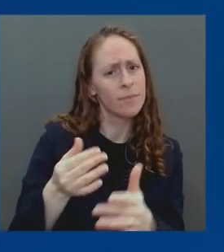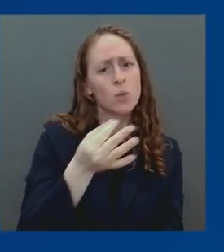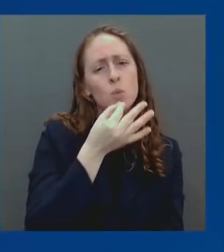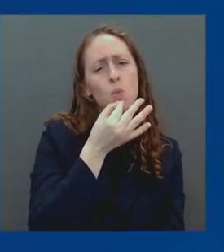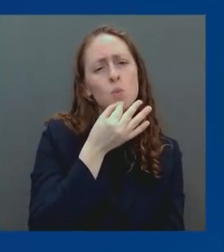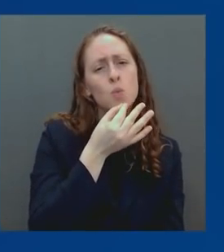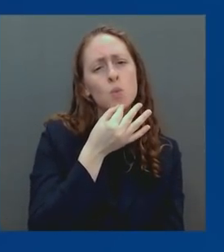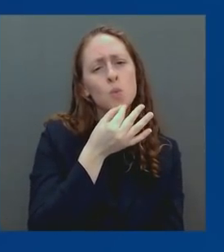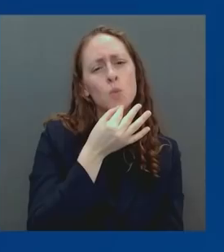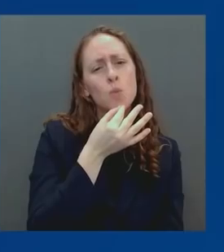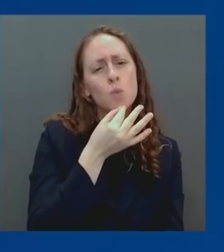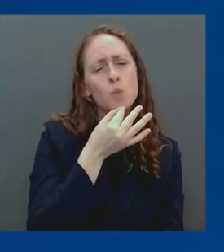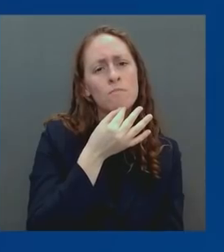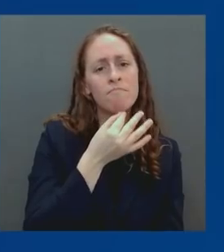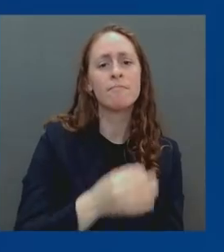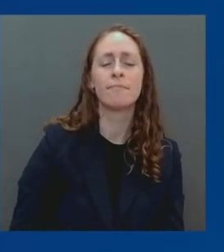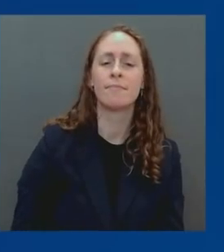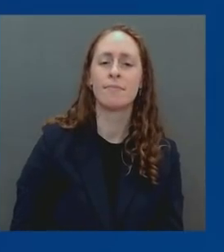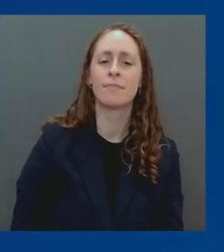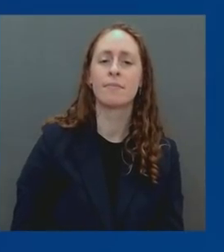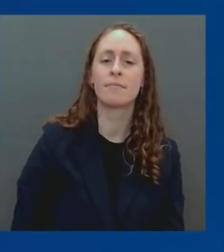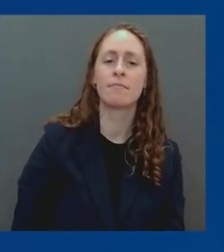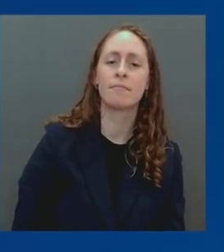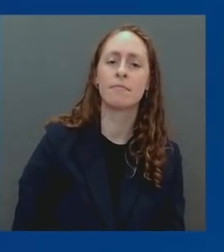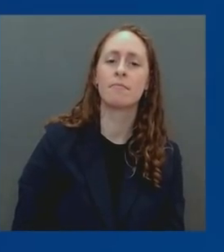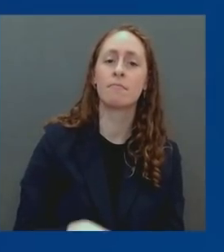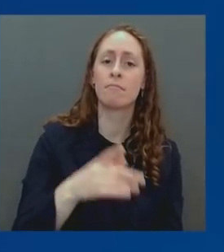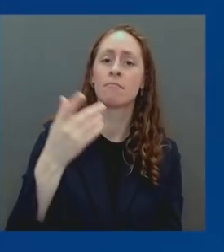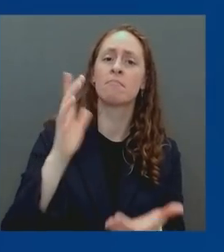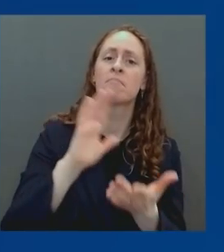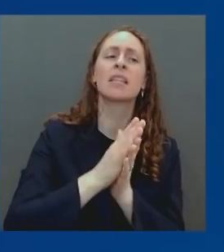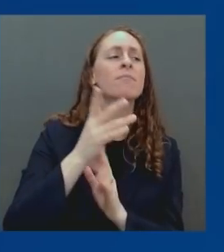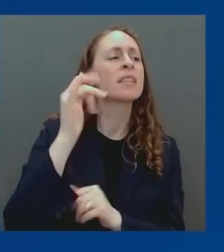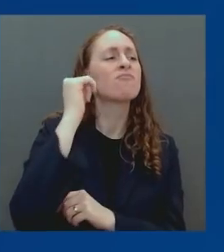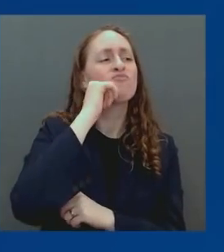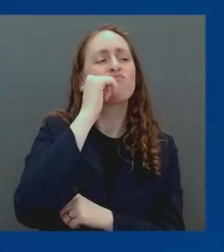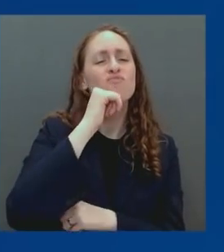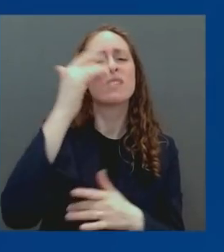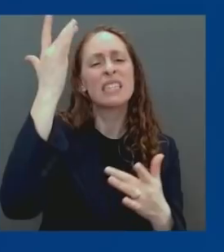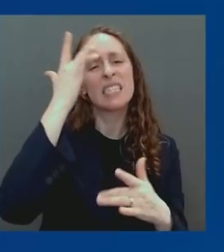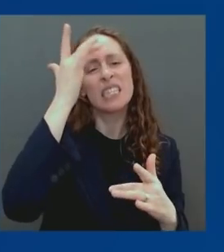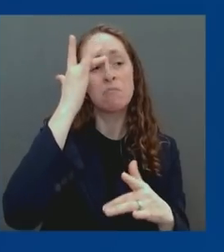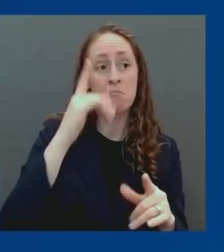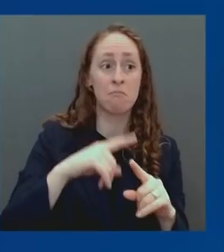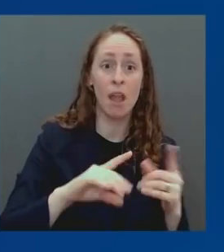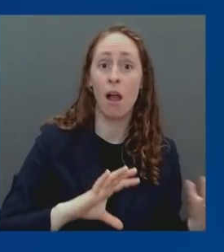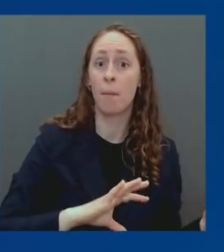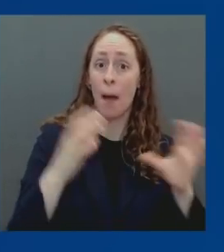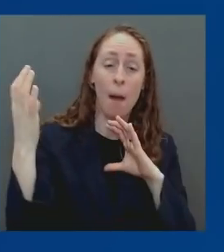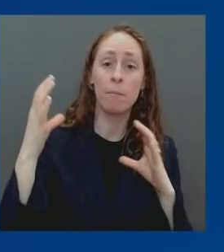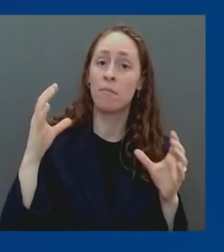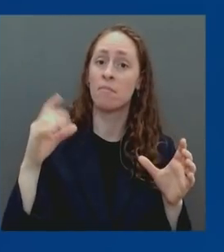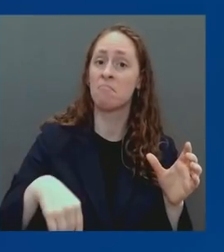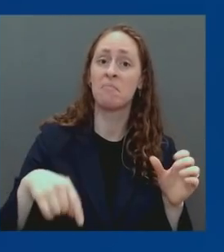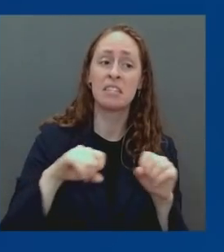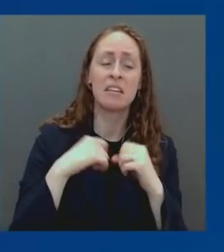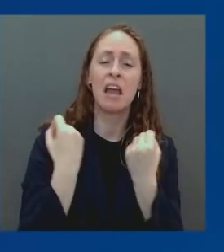And as we make more progress against Omicron, we'll, you know, get closer to that point. Next question, please.